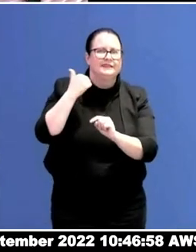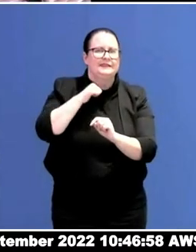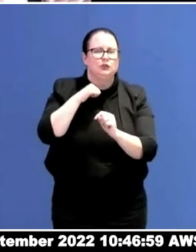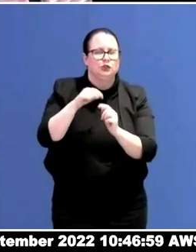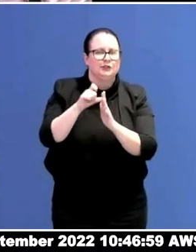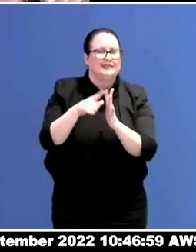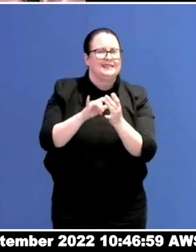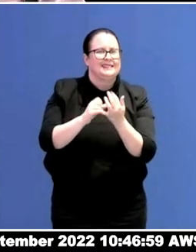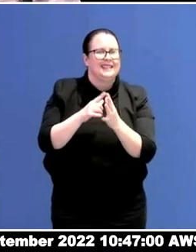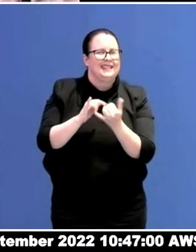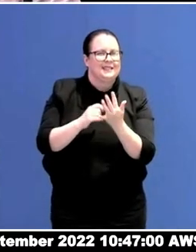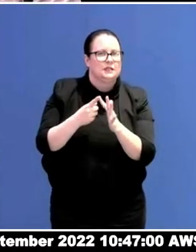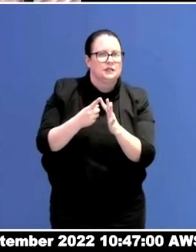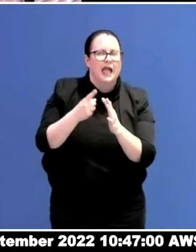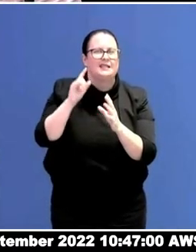and did the various testing for that.